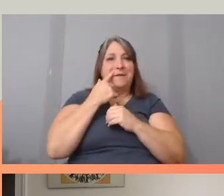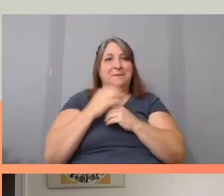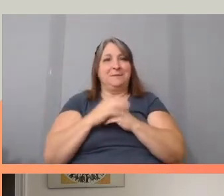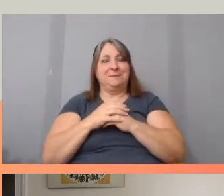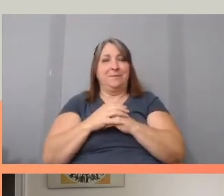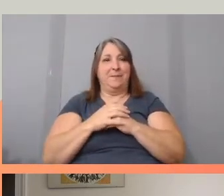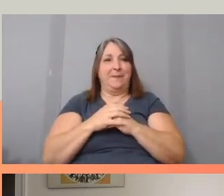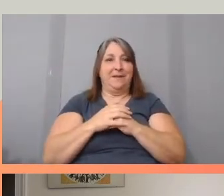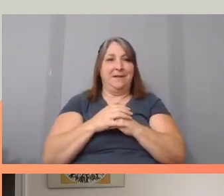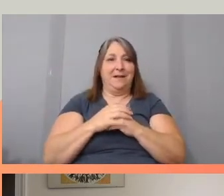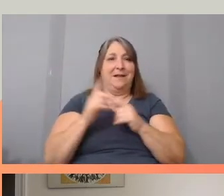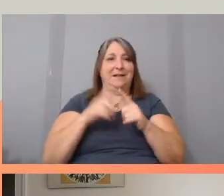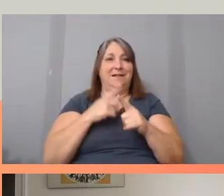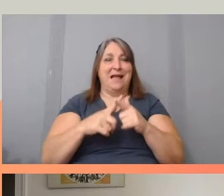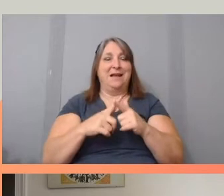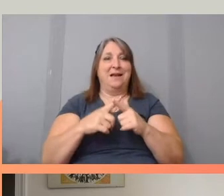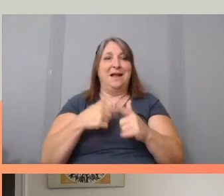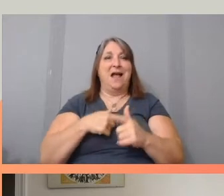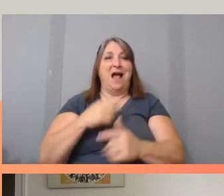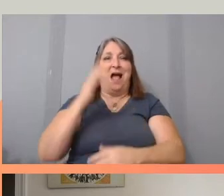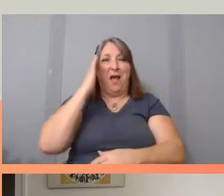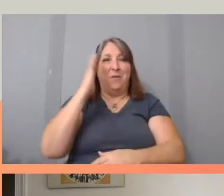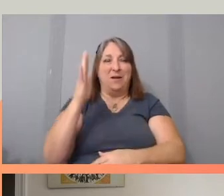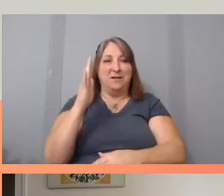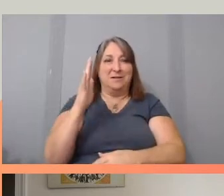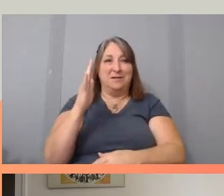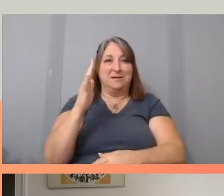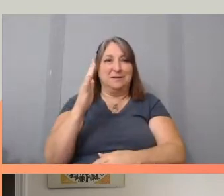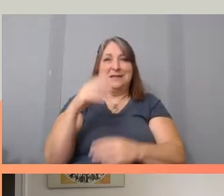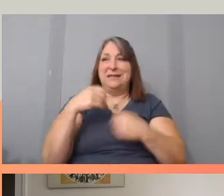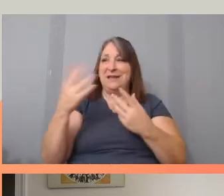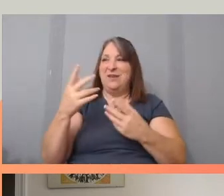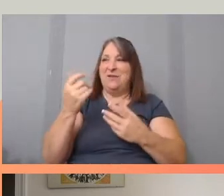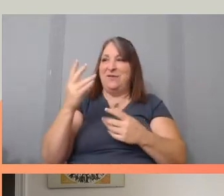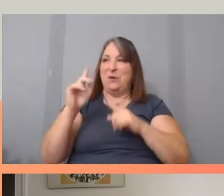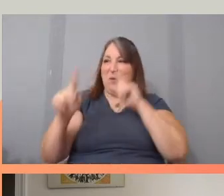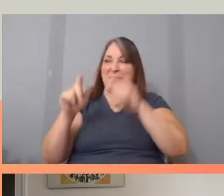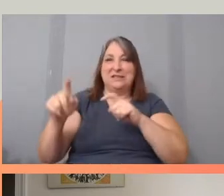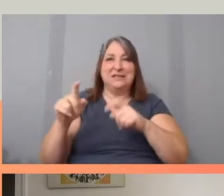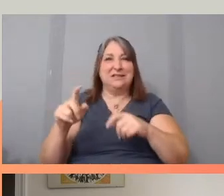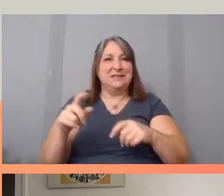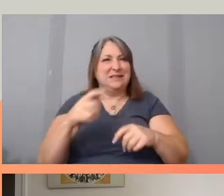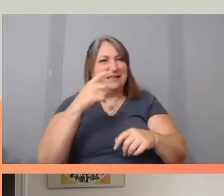And then I'm going to question- I'm gonna give you a couple of questions. Sorry, can you clarify the question,